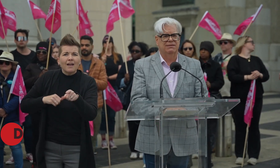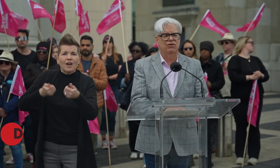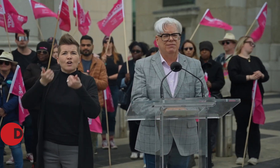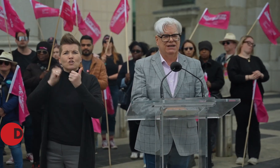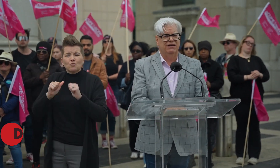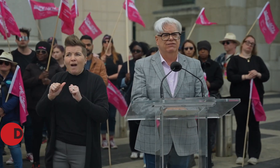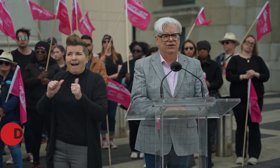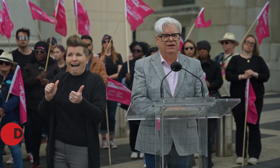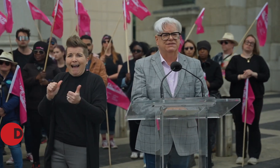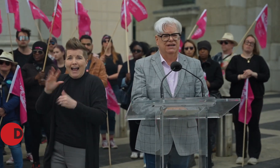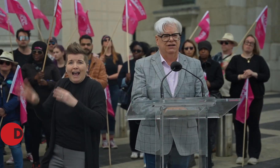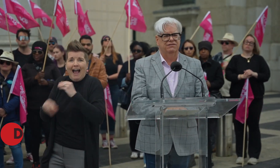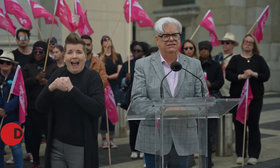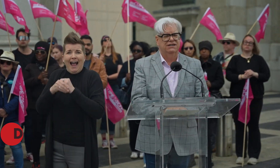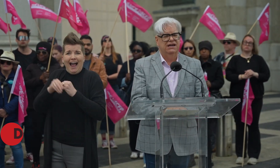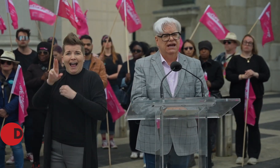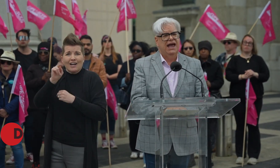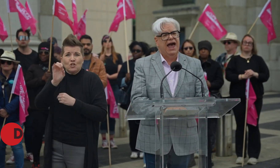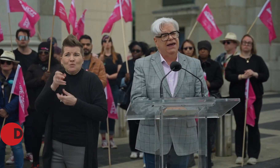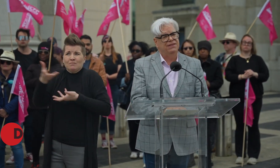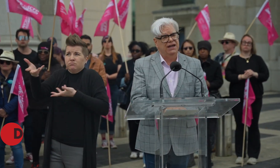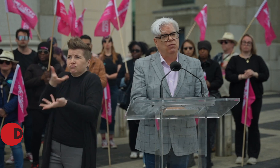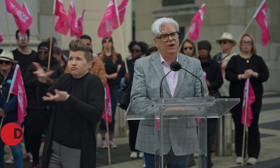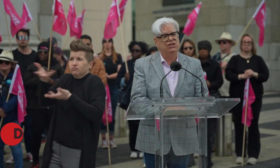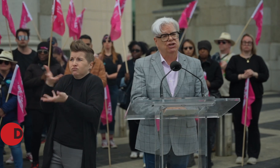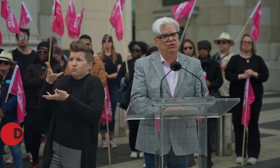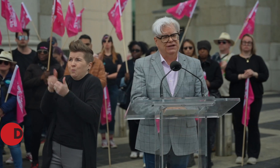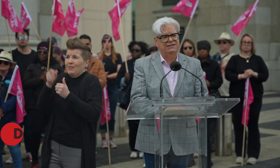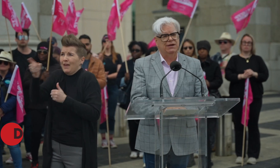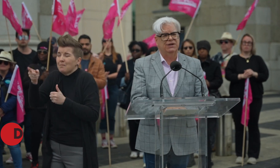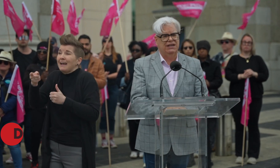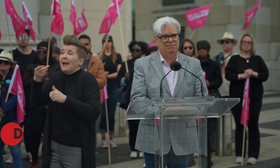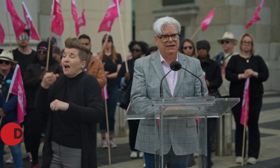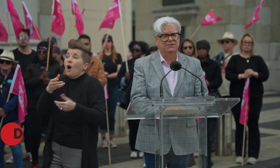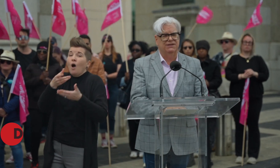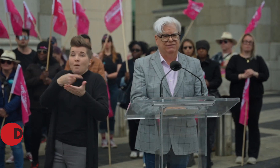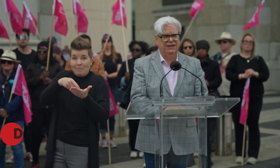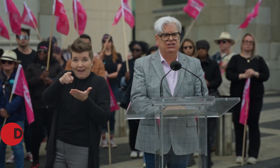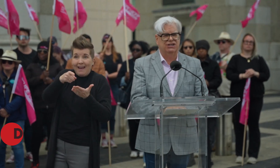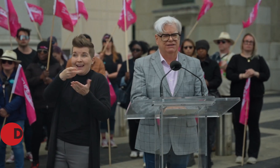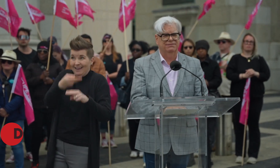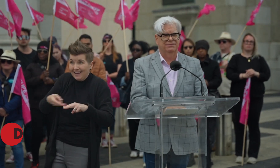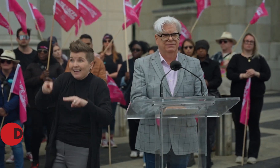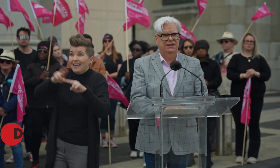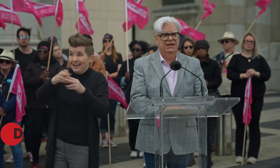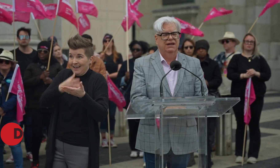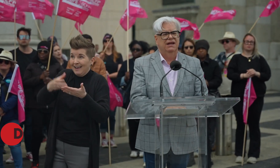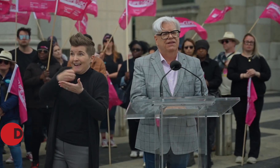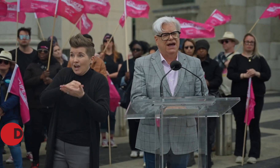CHS workers didn’t. They were trying to bargain some remedy for themselves